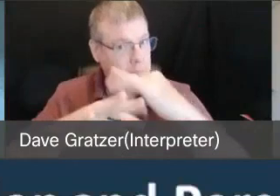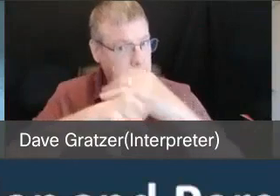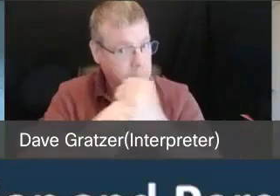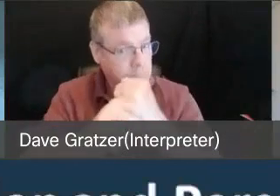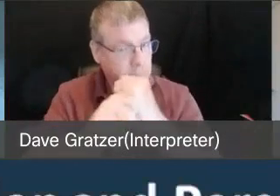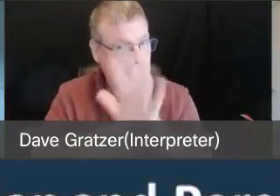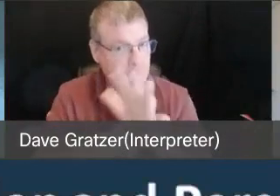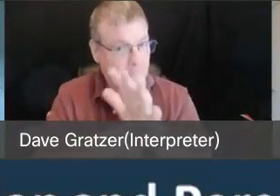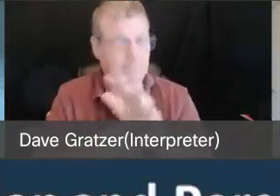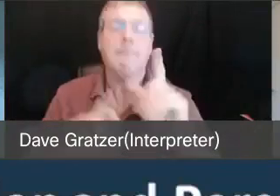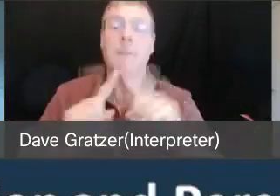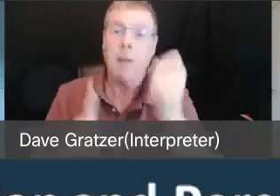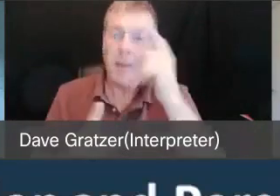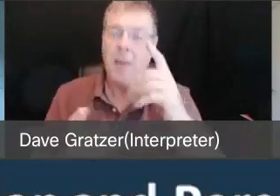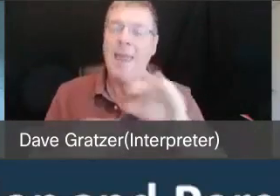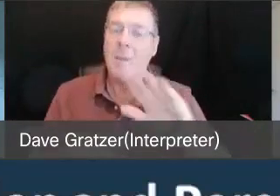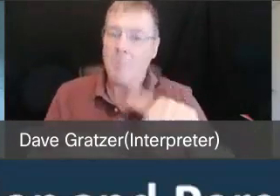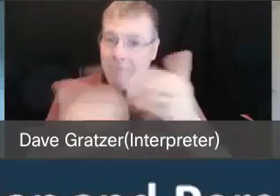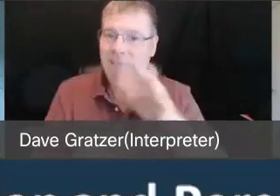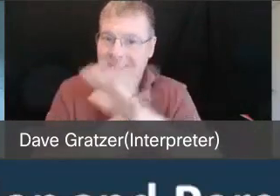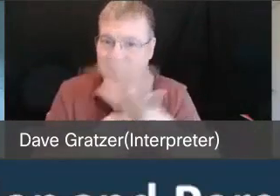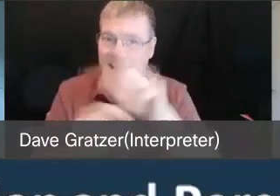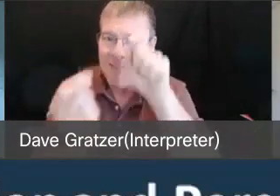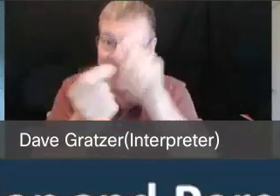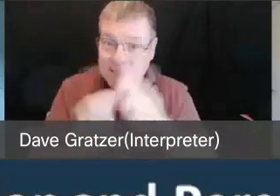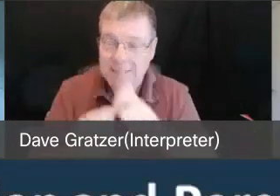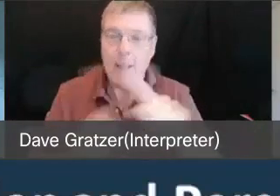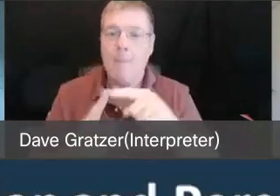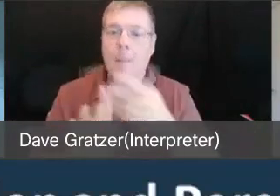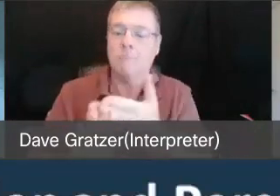but we want to dig in on details about past trauma